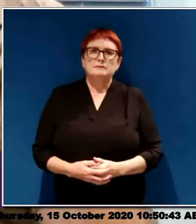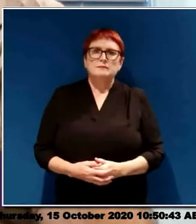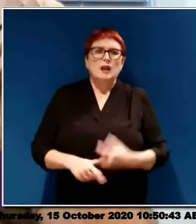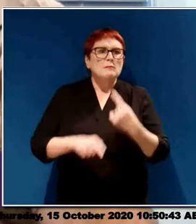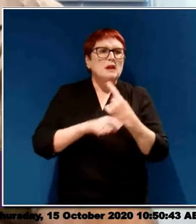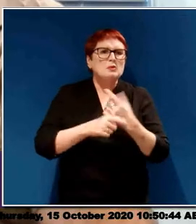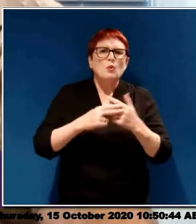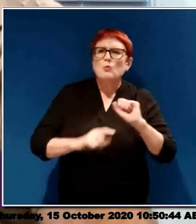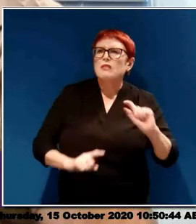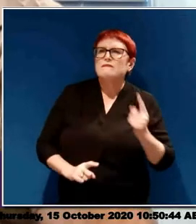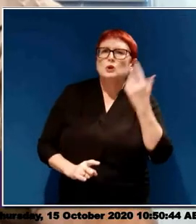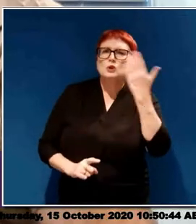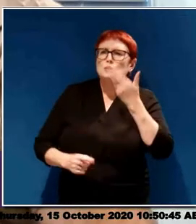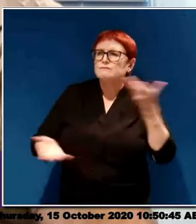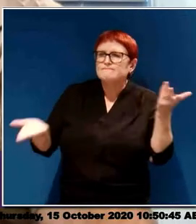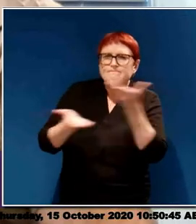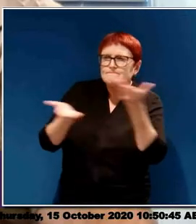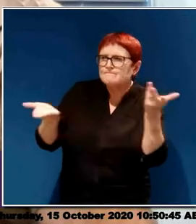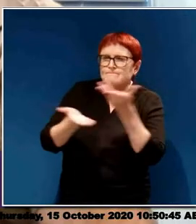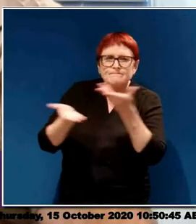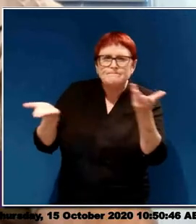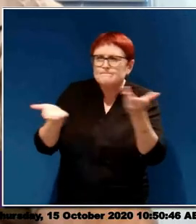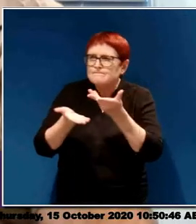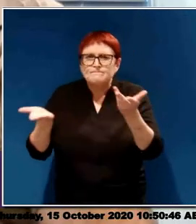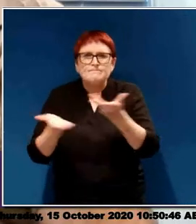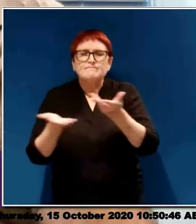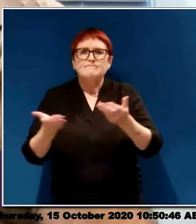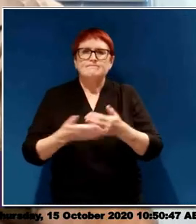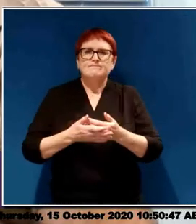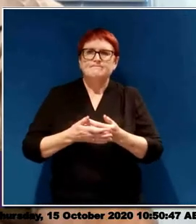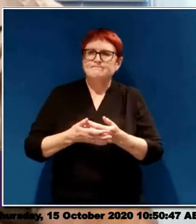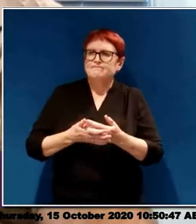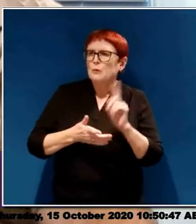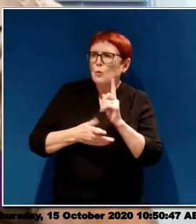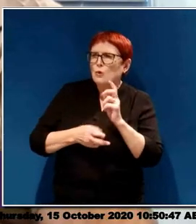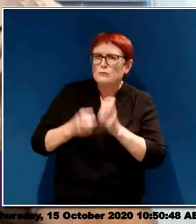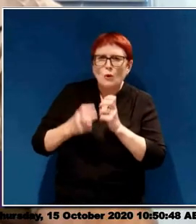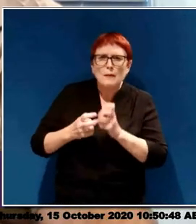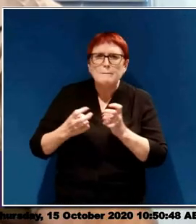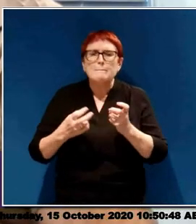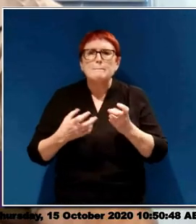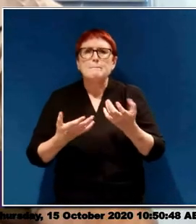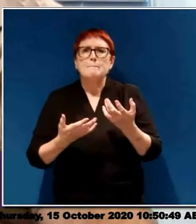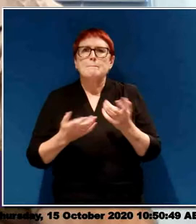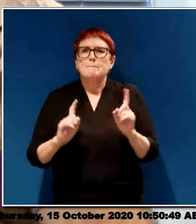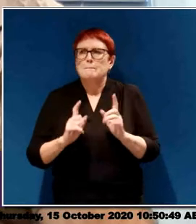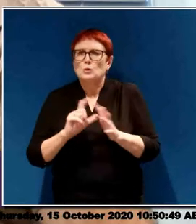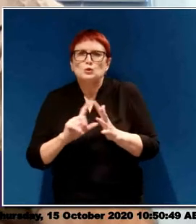find out where all the issues were and what was not being done